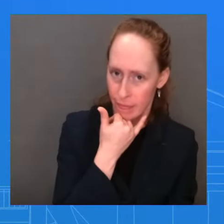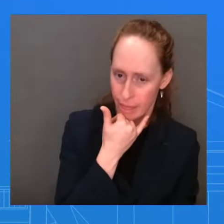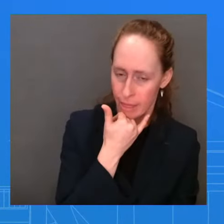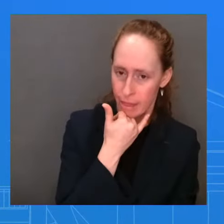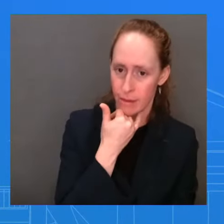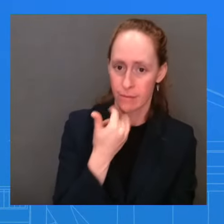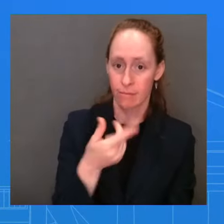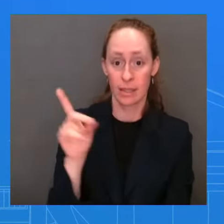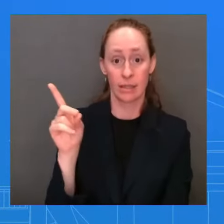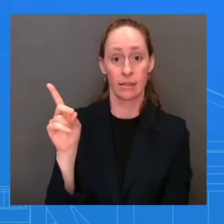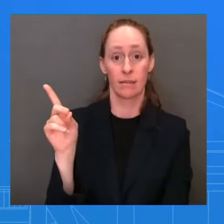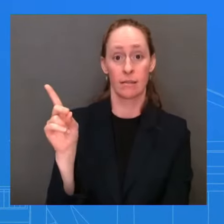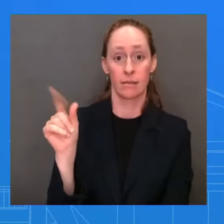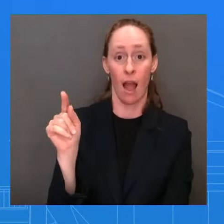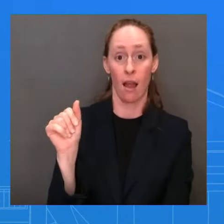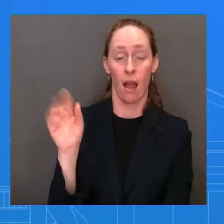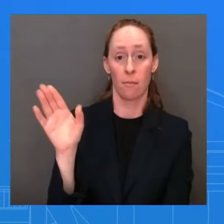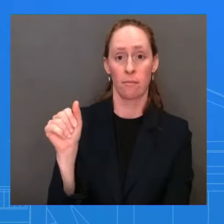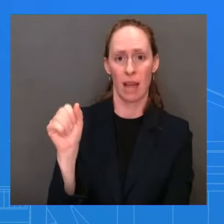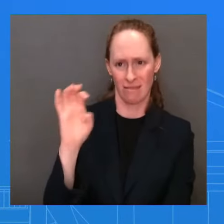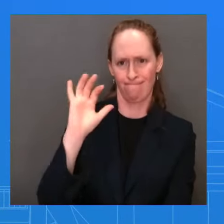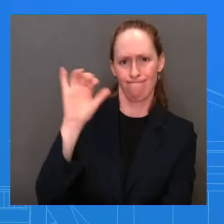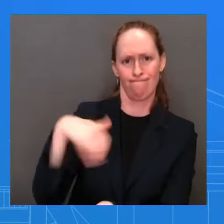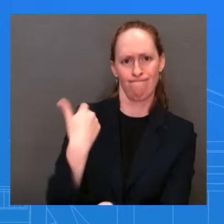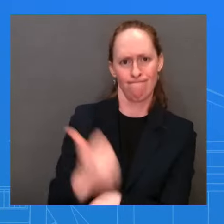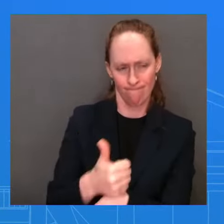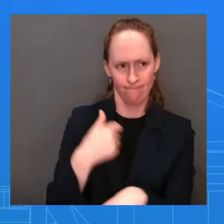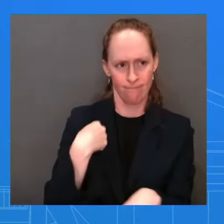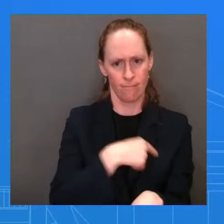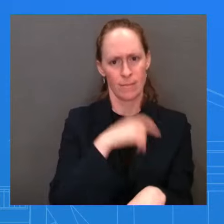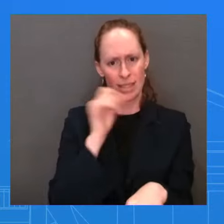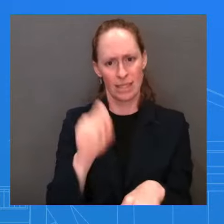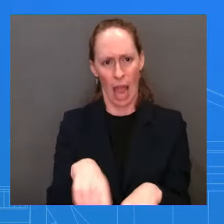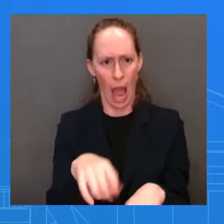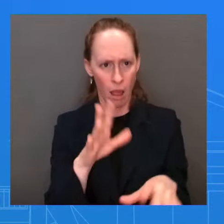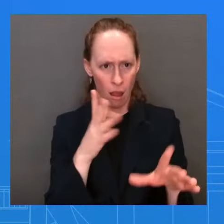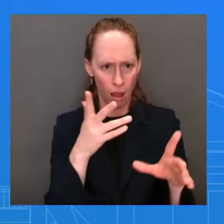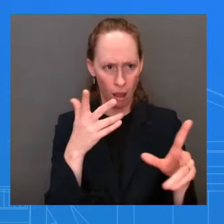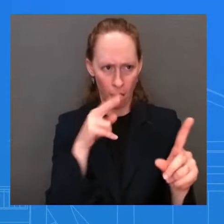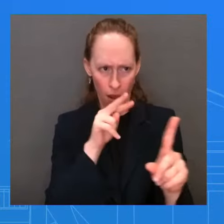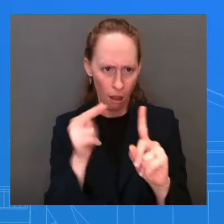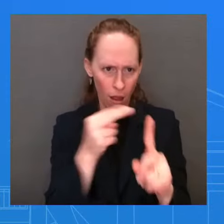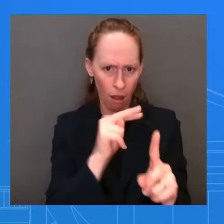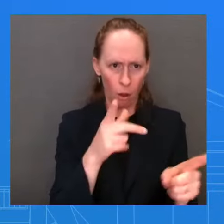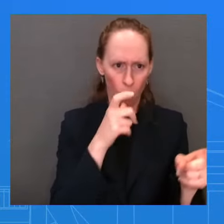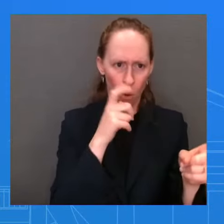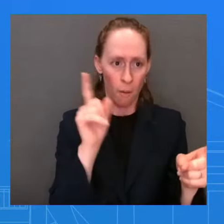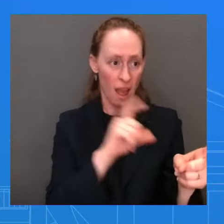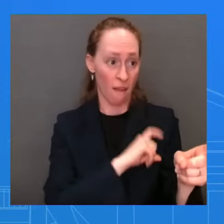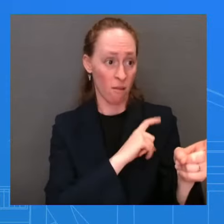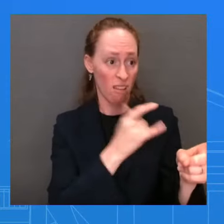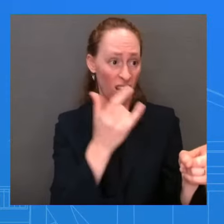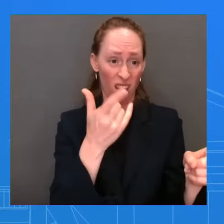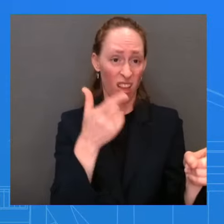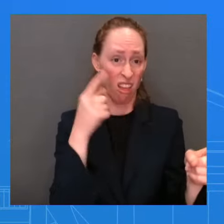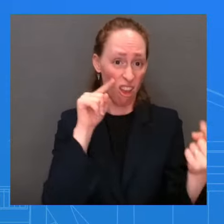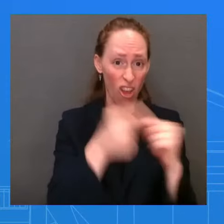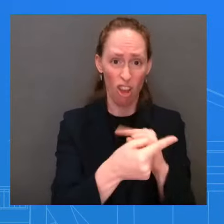where officers, you know, are -- are moving various departments, what have you, that have been accused of misconduct. What's the status of that database? Is it ?